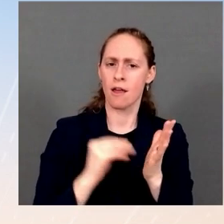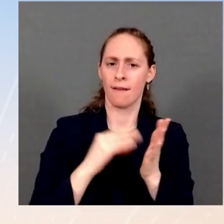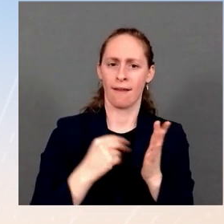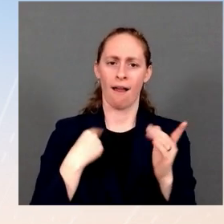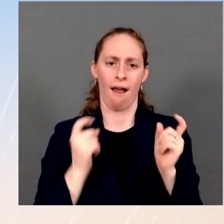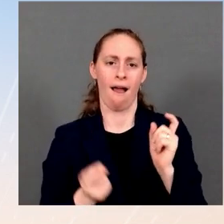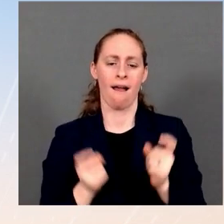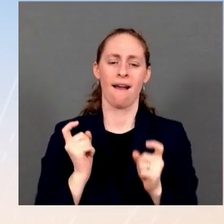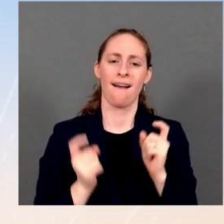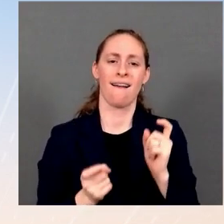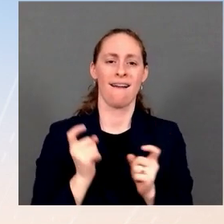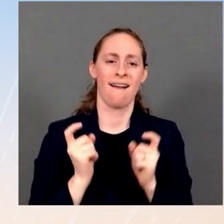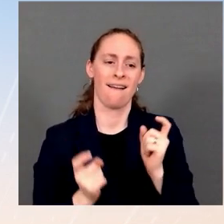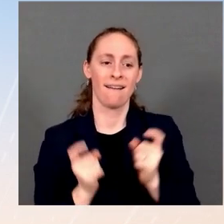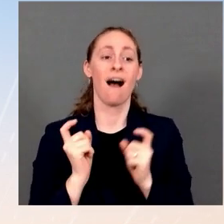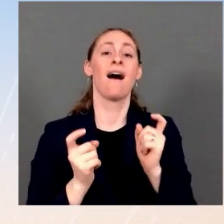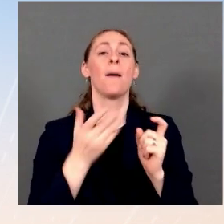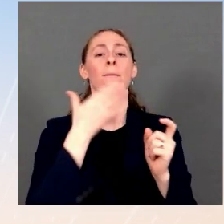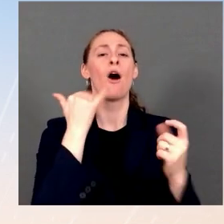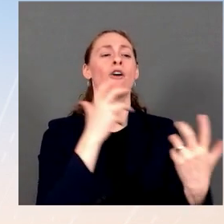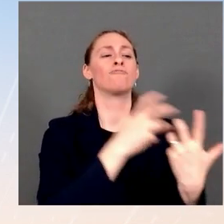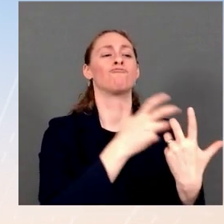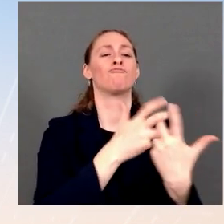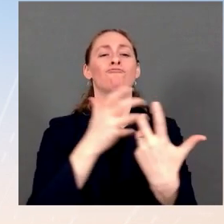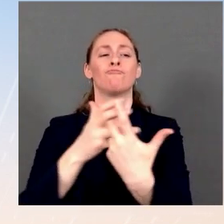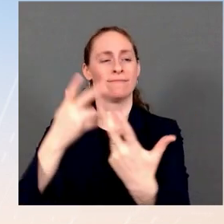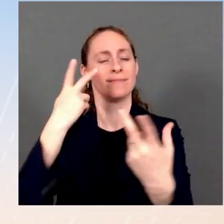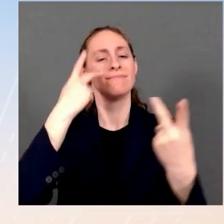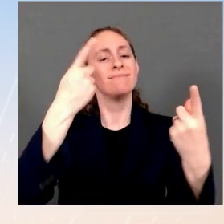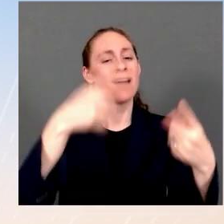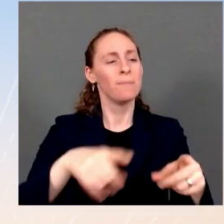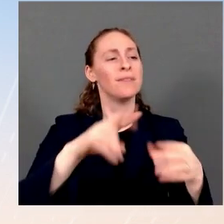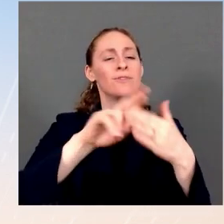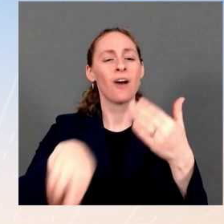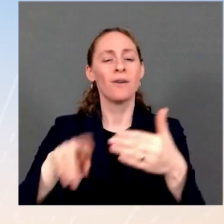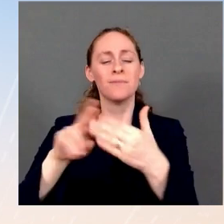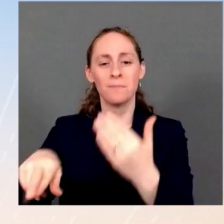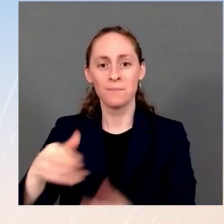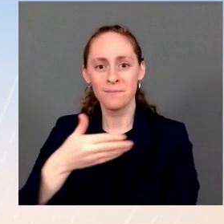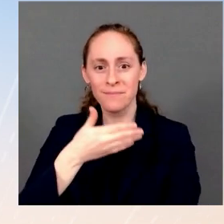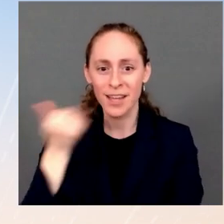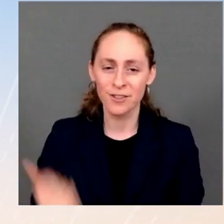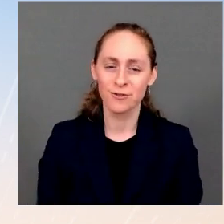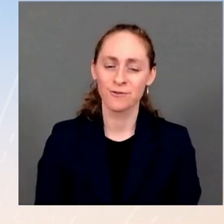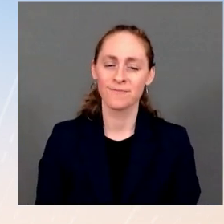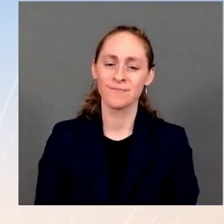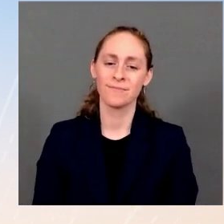a little bit more and drilling down a little bit more: When you talk about different areas, a lot of it is a heavy lift